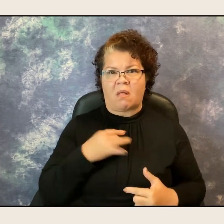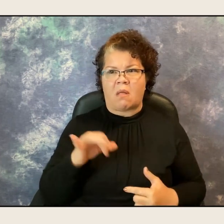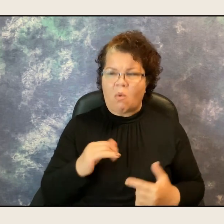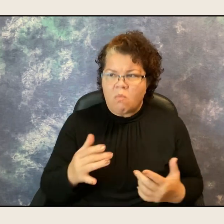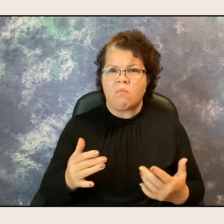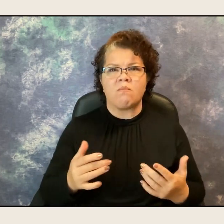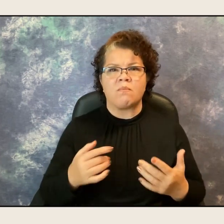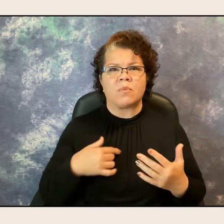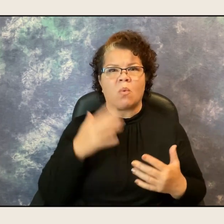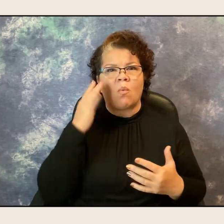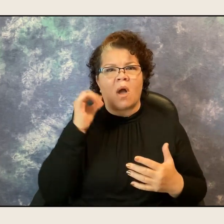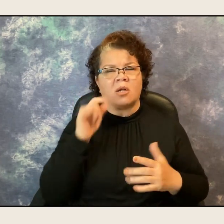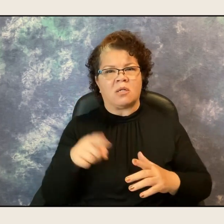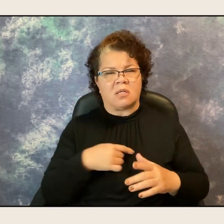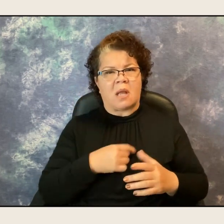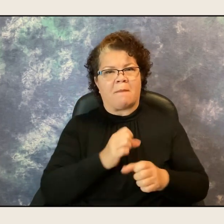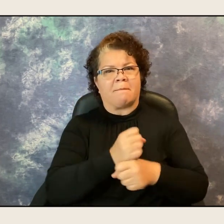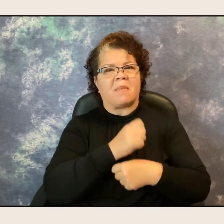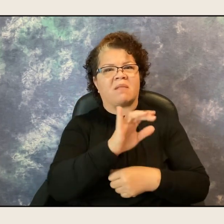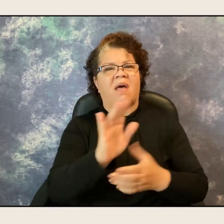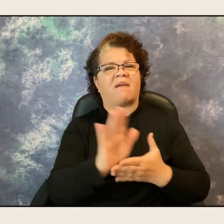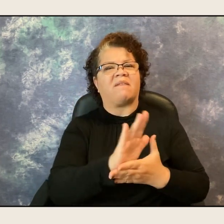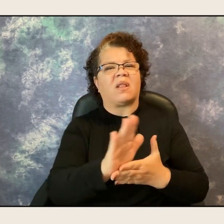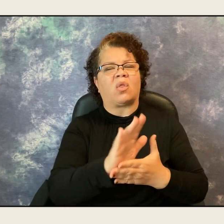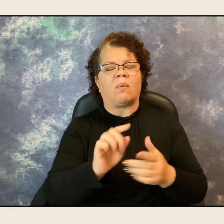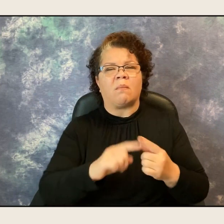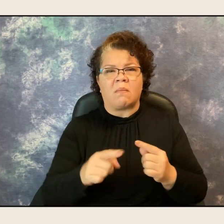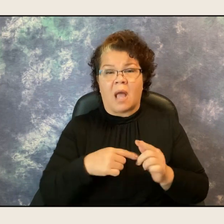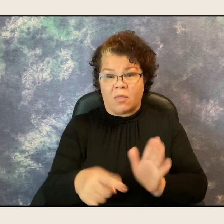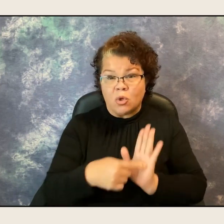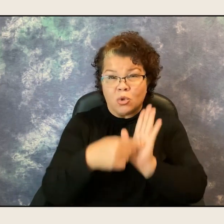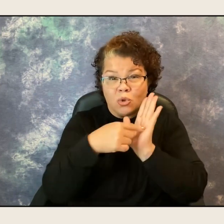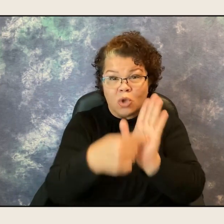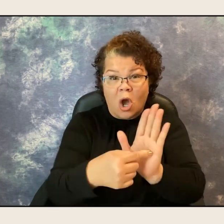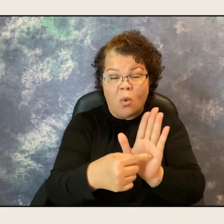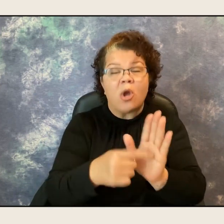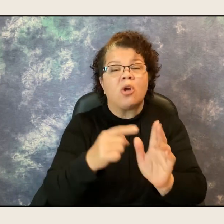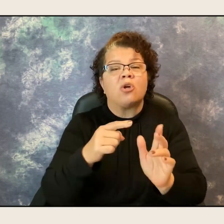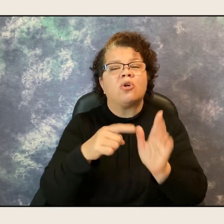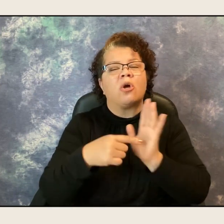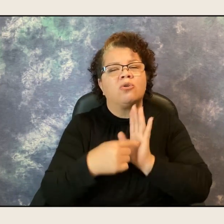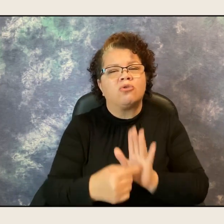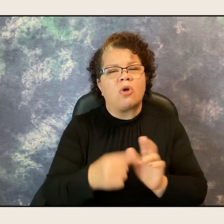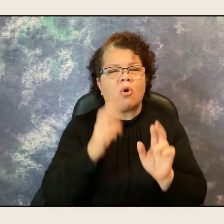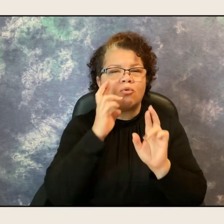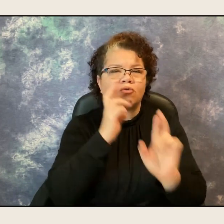and show respect to it first, you know? And then start there and then say,